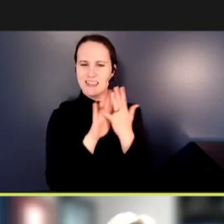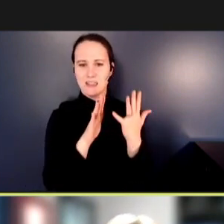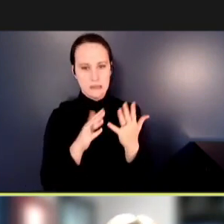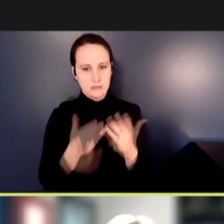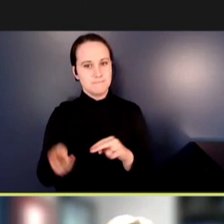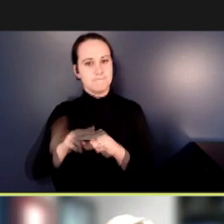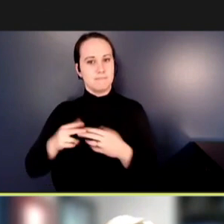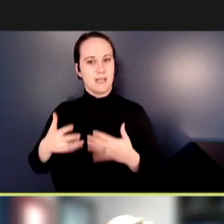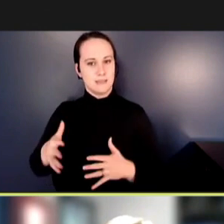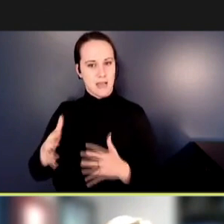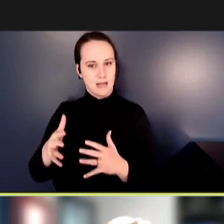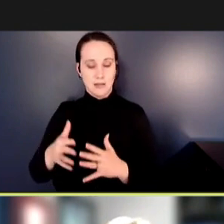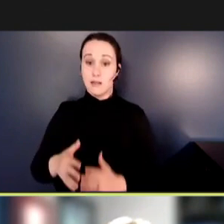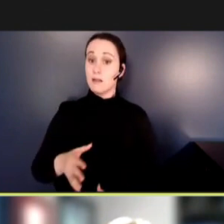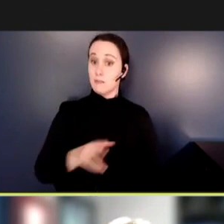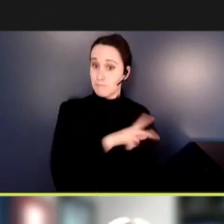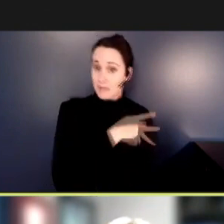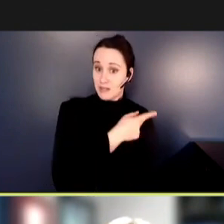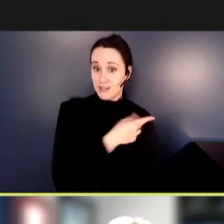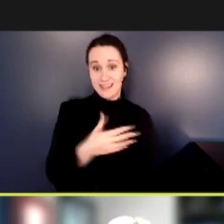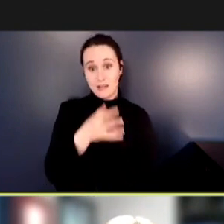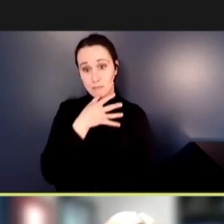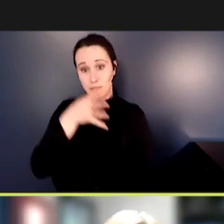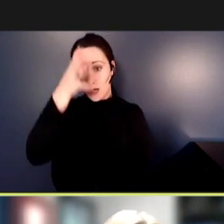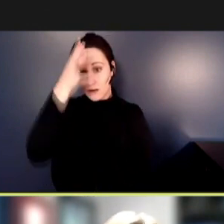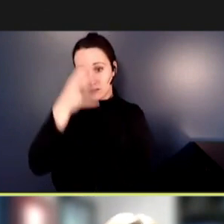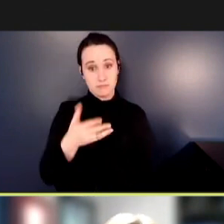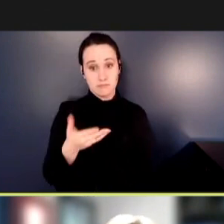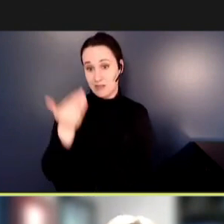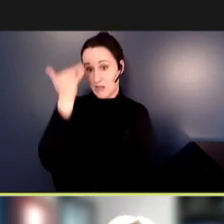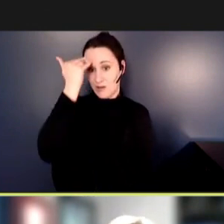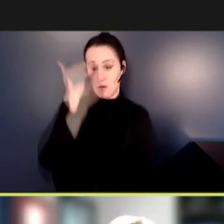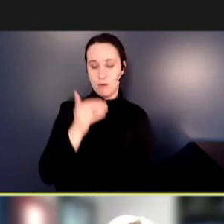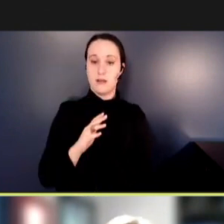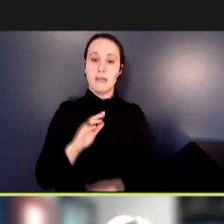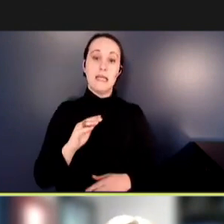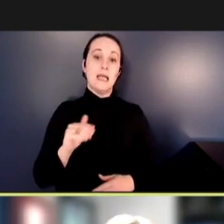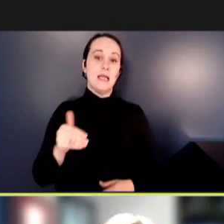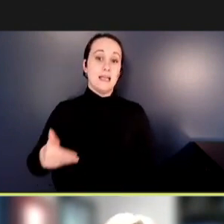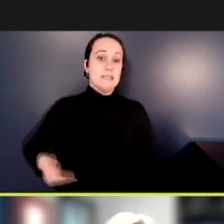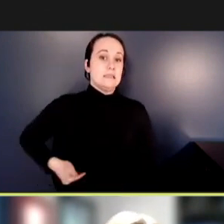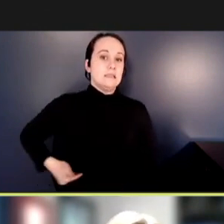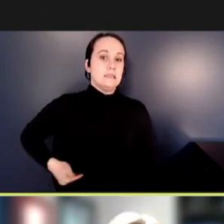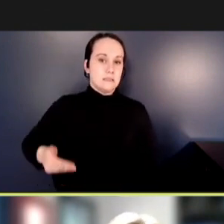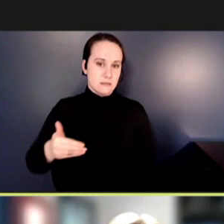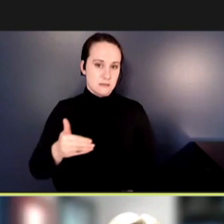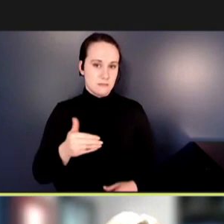patients and parents, as we know, they base their initial perceptions of pediatric providers and